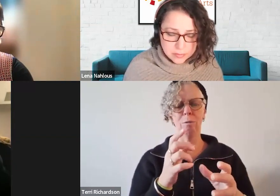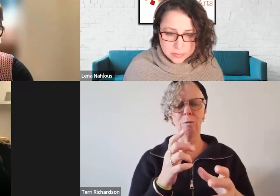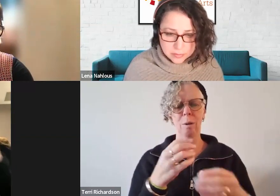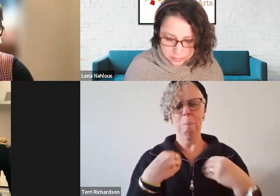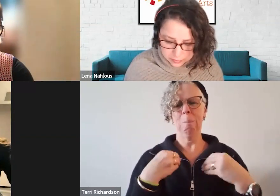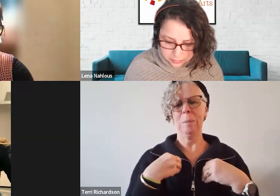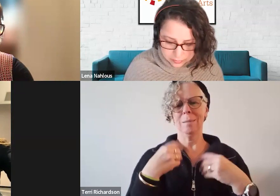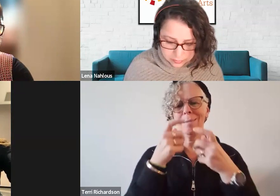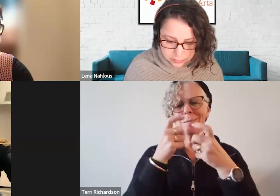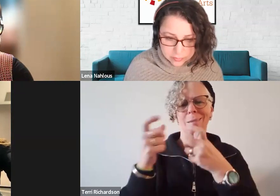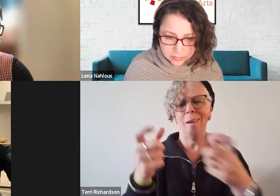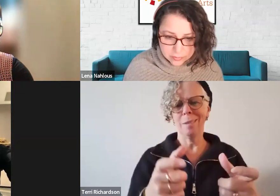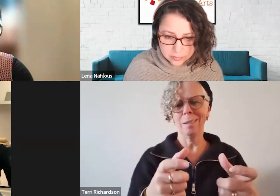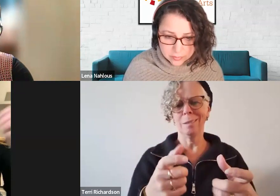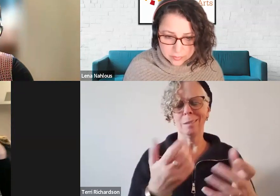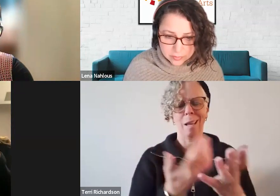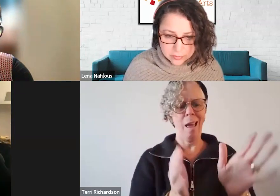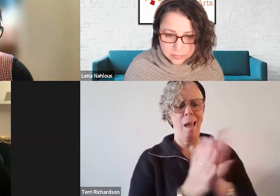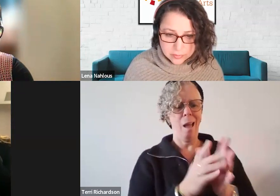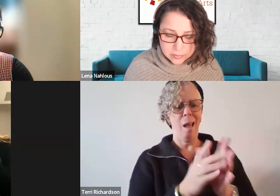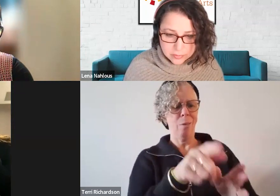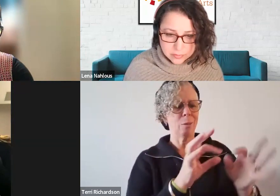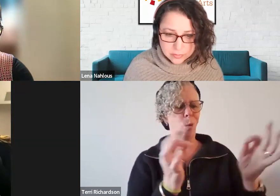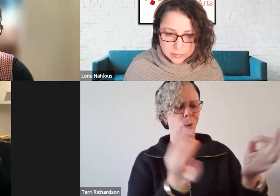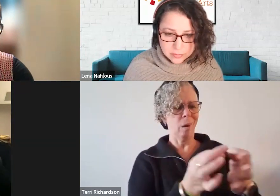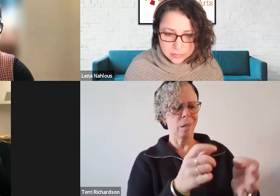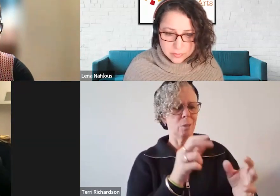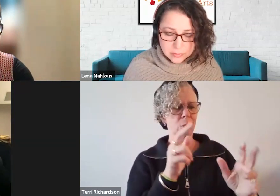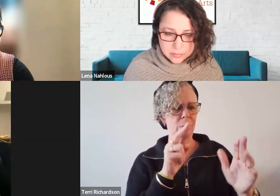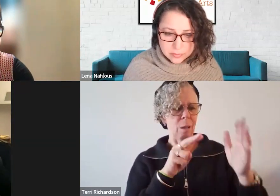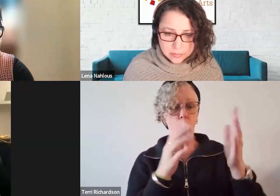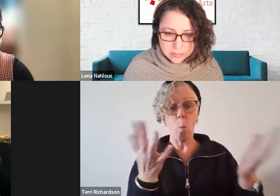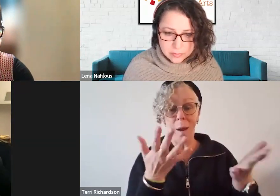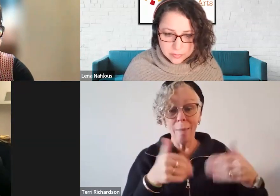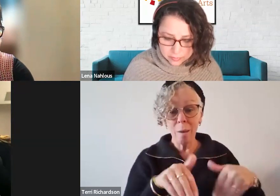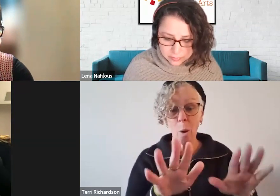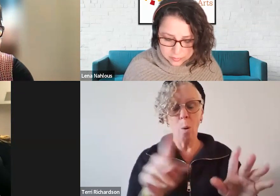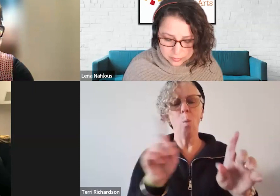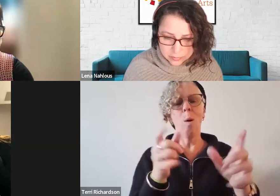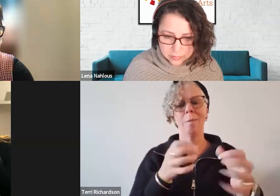according to which an organization is directed and controlled. The corporate governance structure specifies